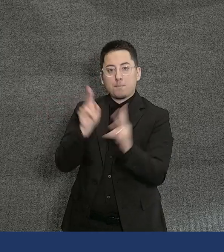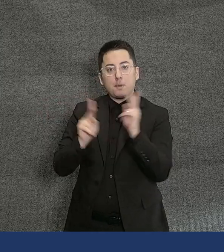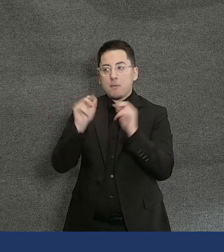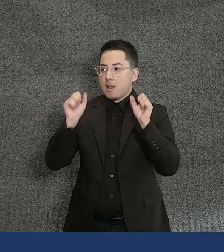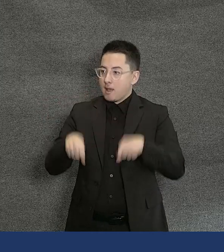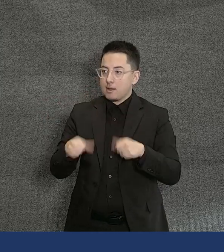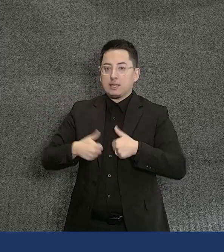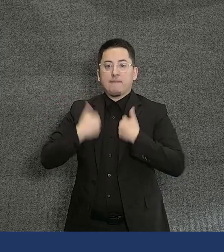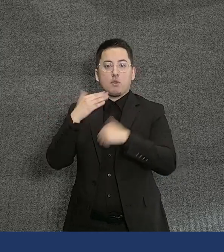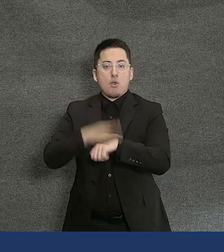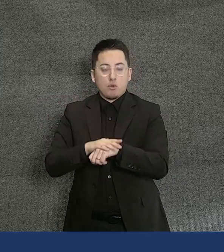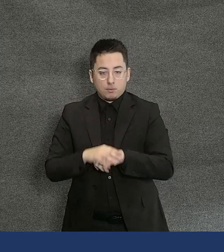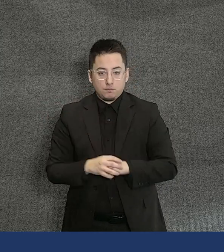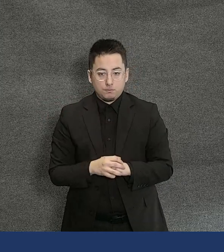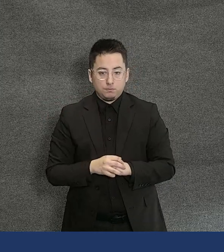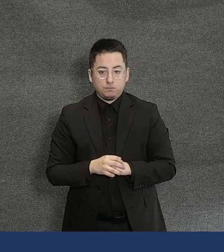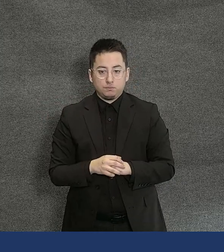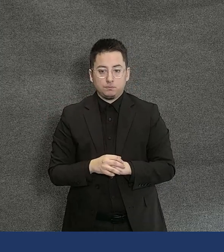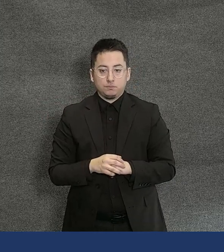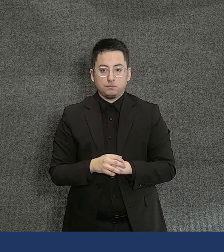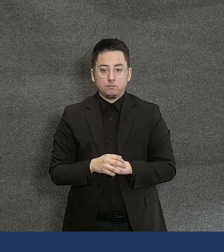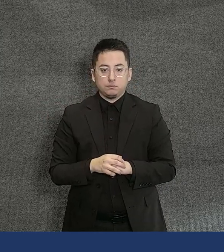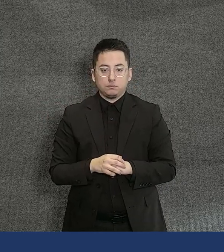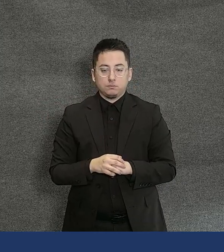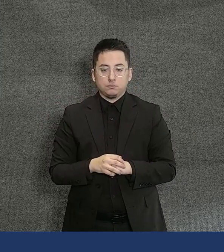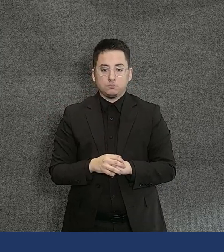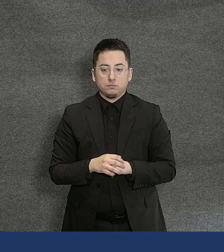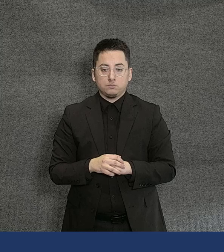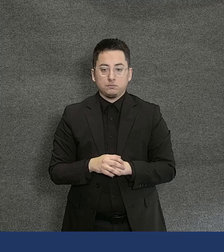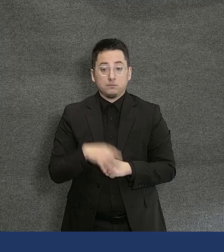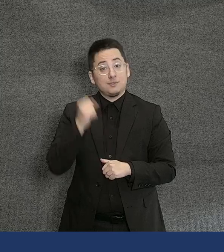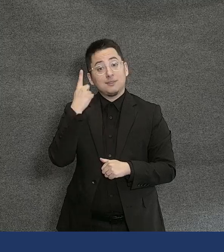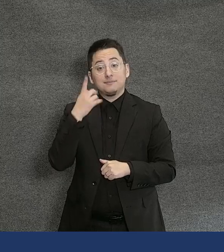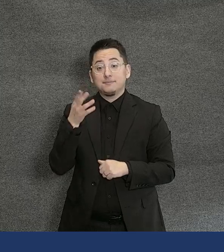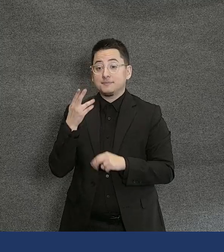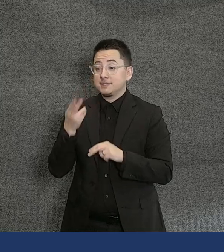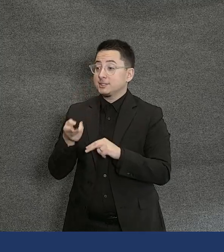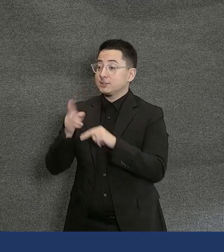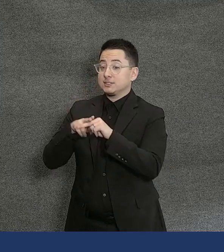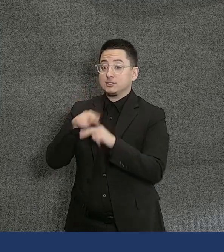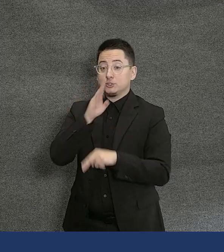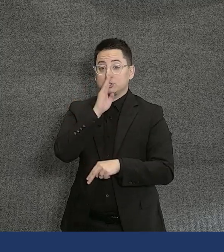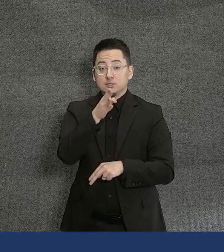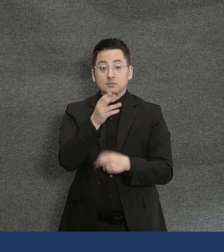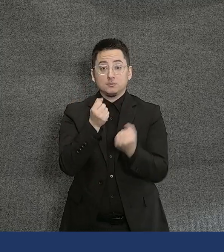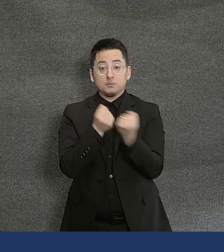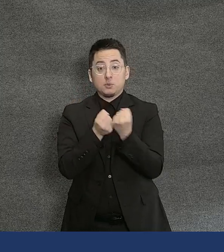is not just by increasing direct support and PCA wages, which clearly is something